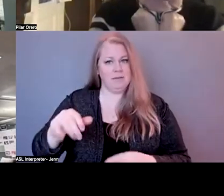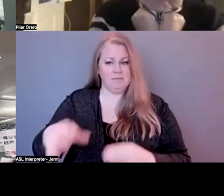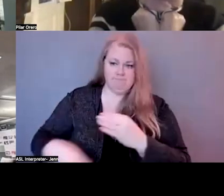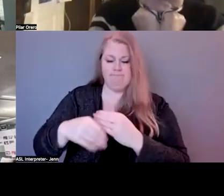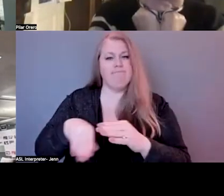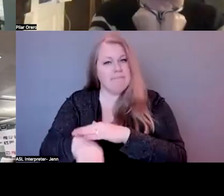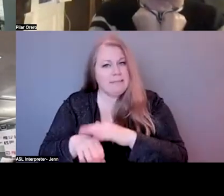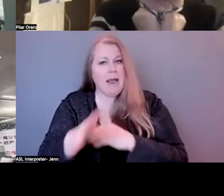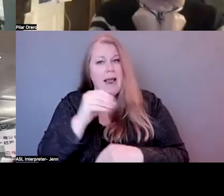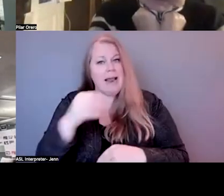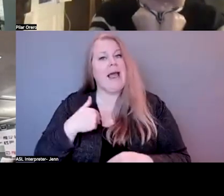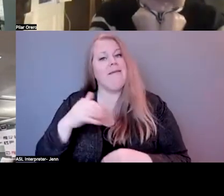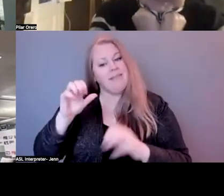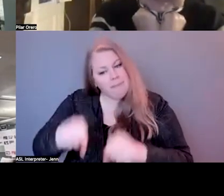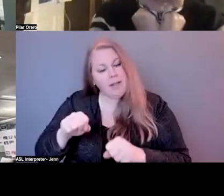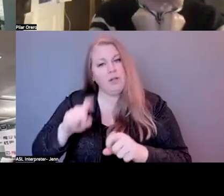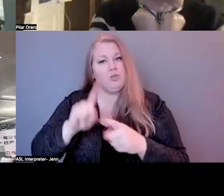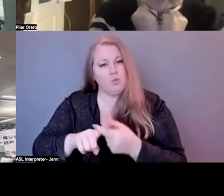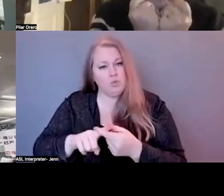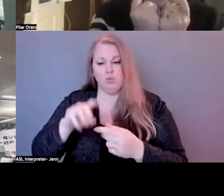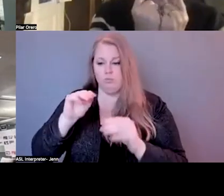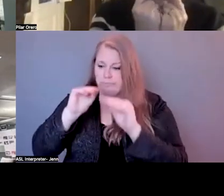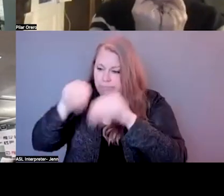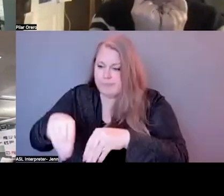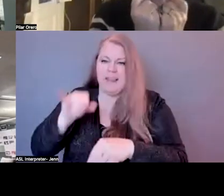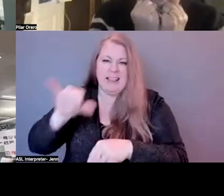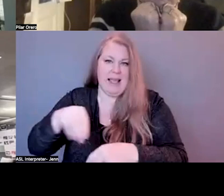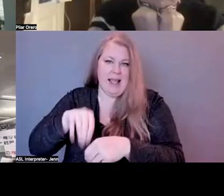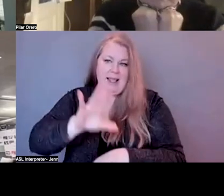have the ability to implement accessibility in their projects.